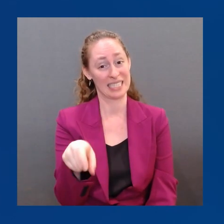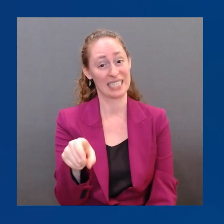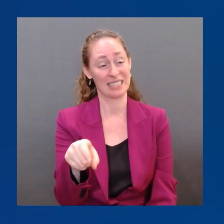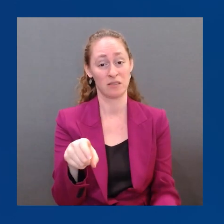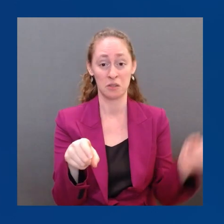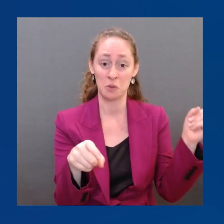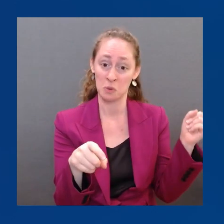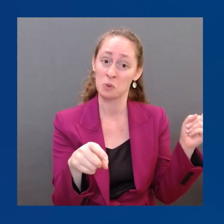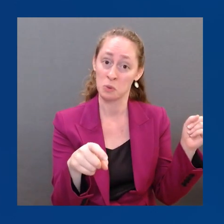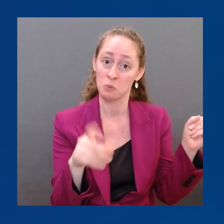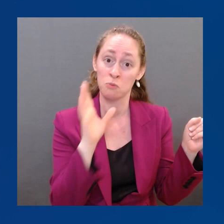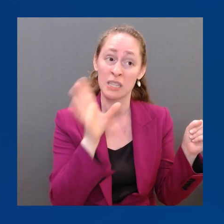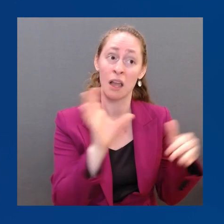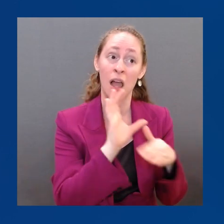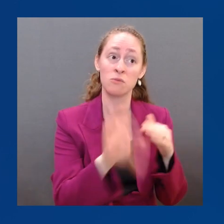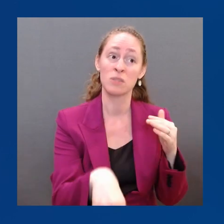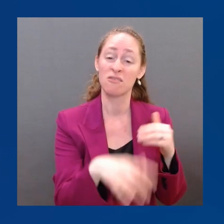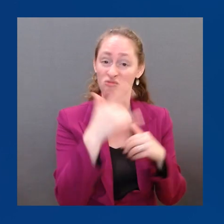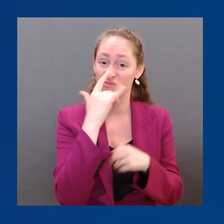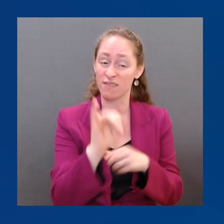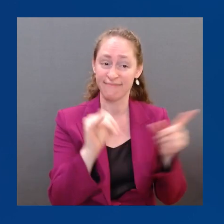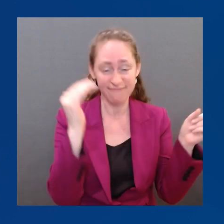Moderator: Last question. Let's go to Jeff Mason at Reuters.